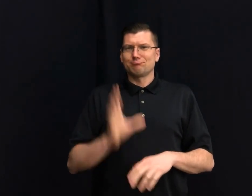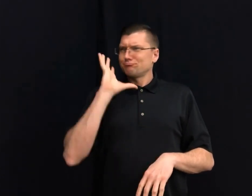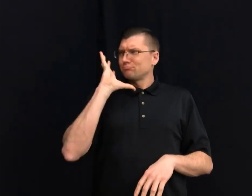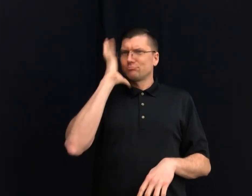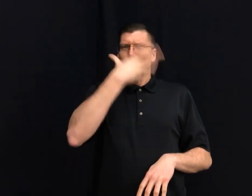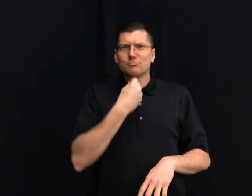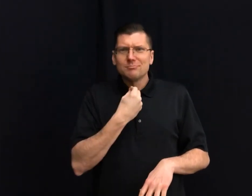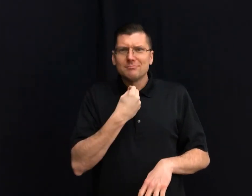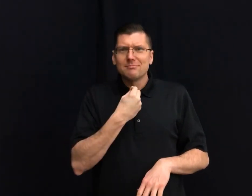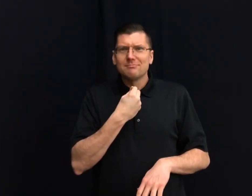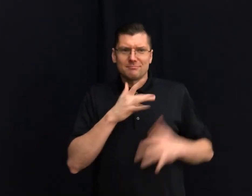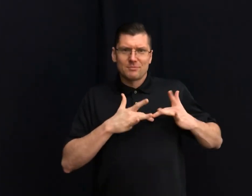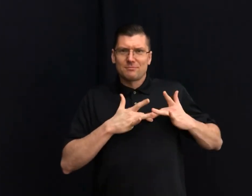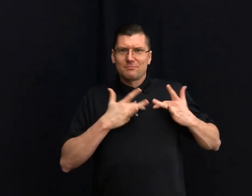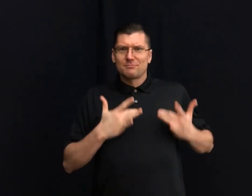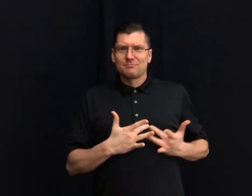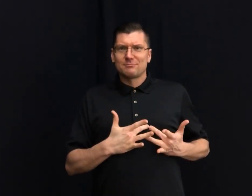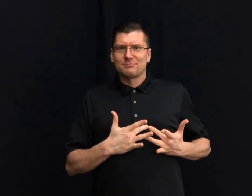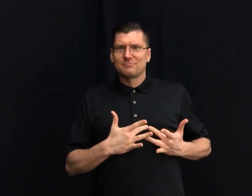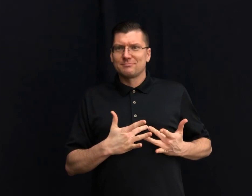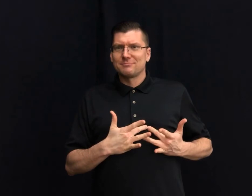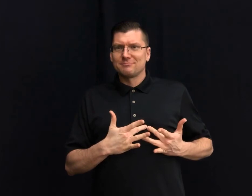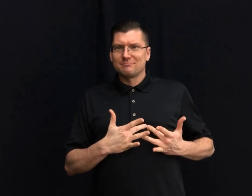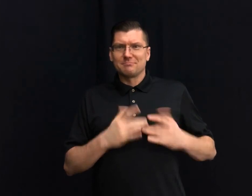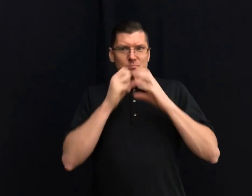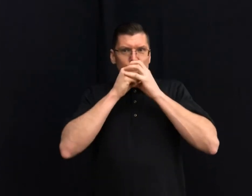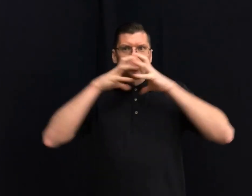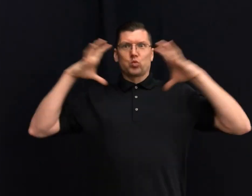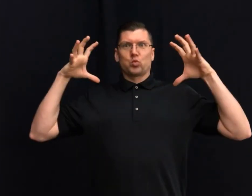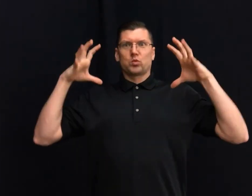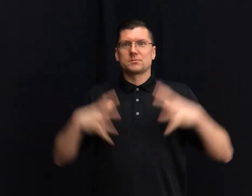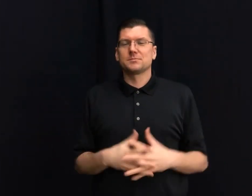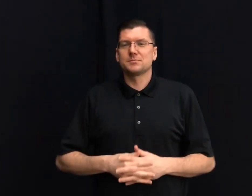( 11 )